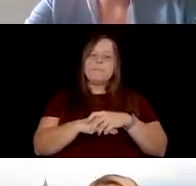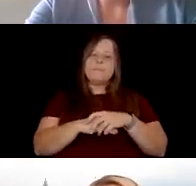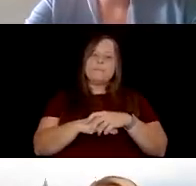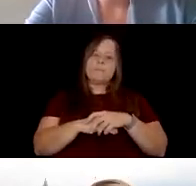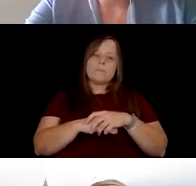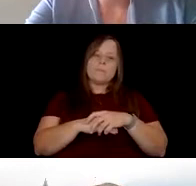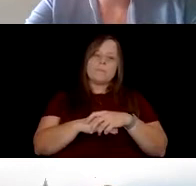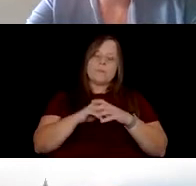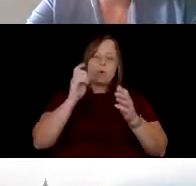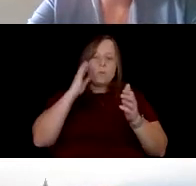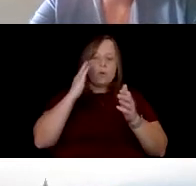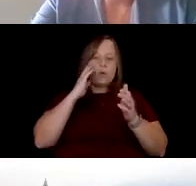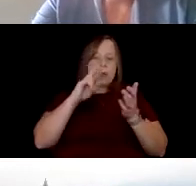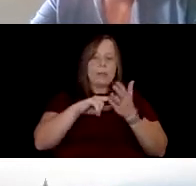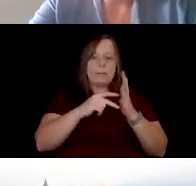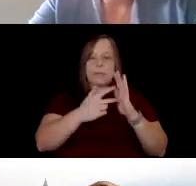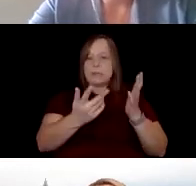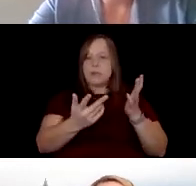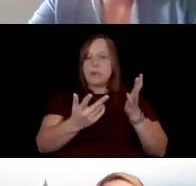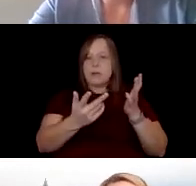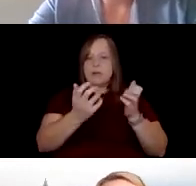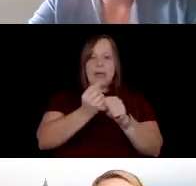But what this does mean is that every year, kind of